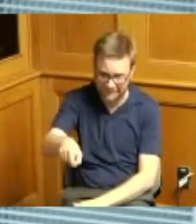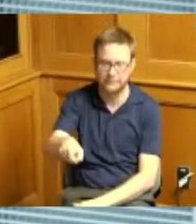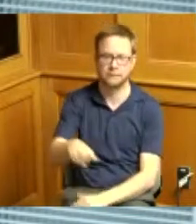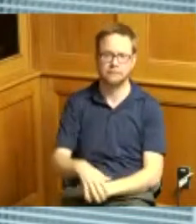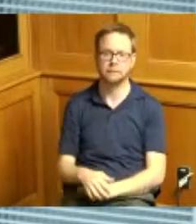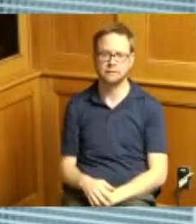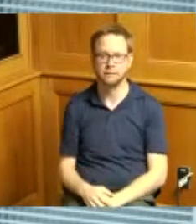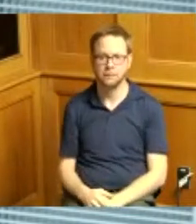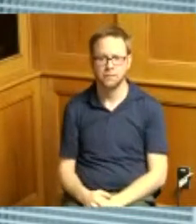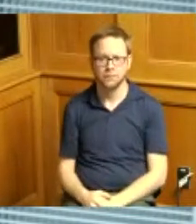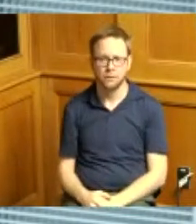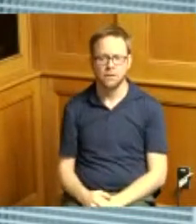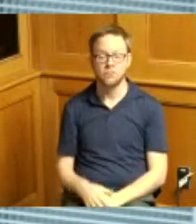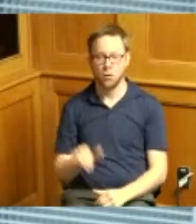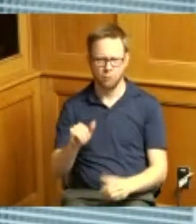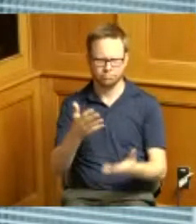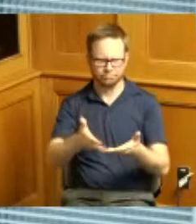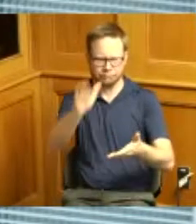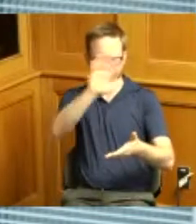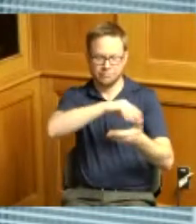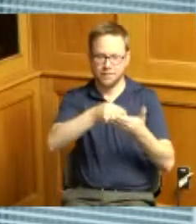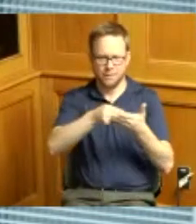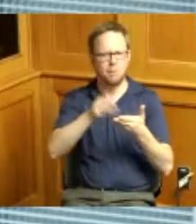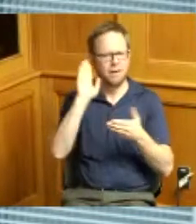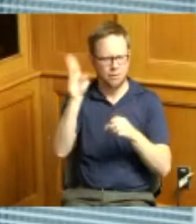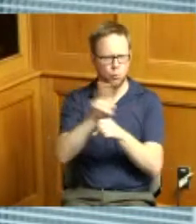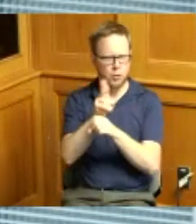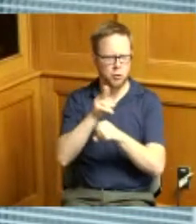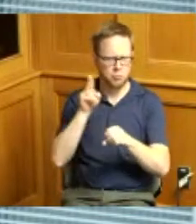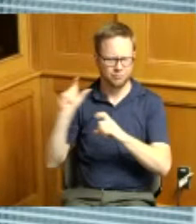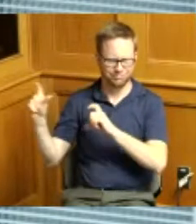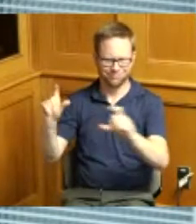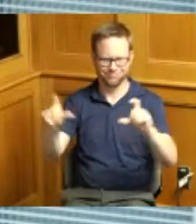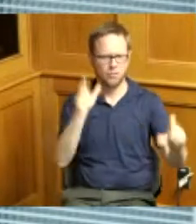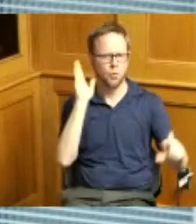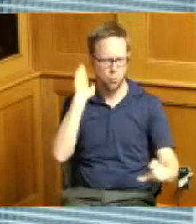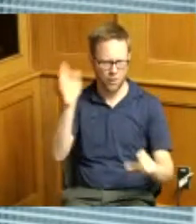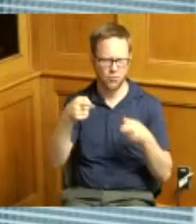a pile that we were not be able to distribute and utilize over the five years I got you I